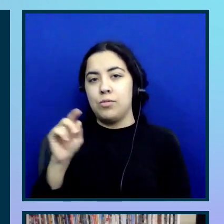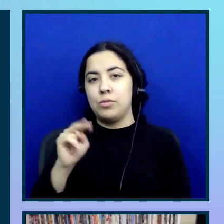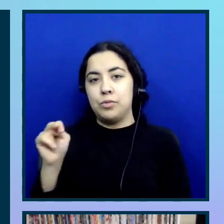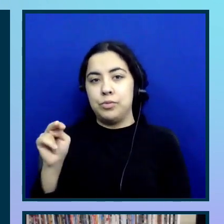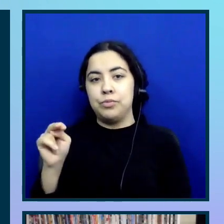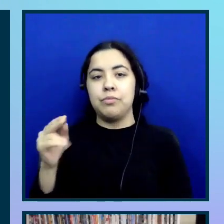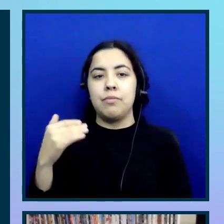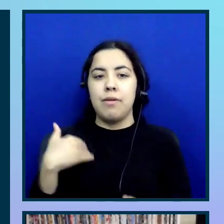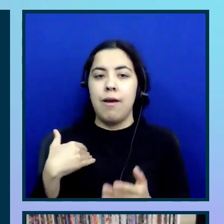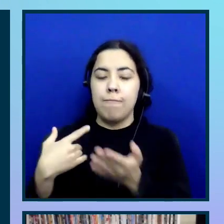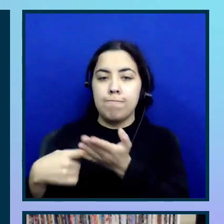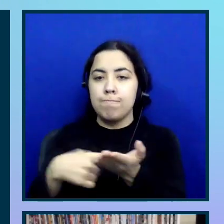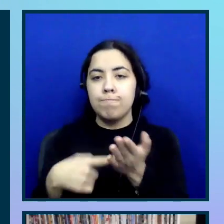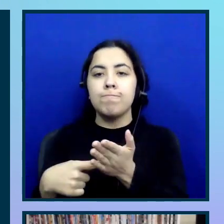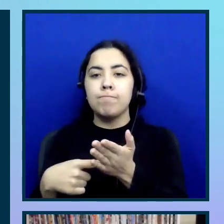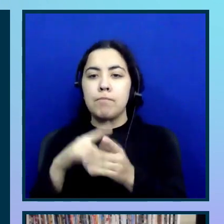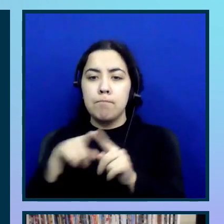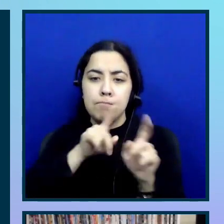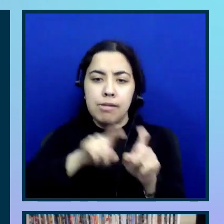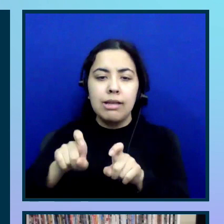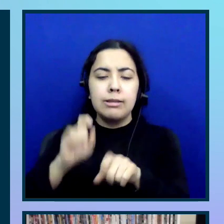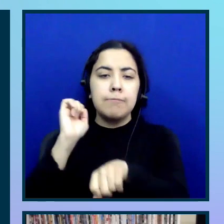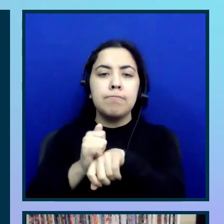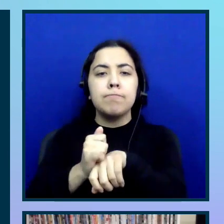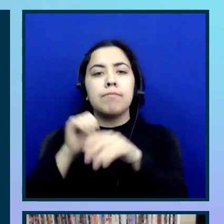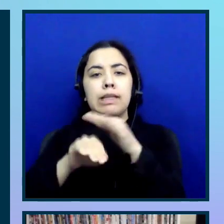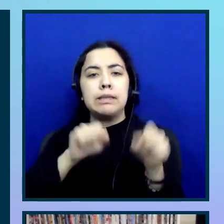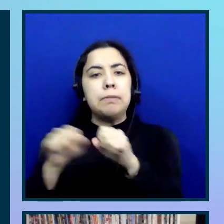into testing and implementing accessibility best practices for React Native apps.